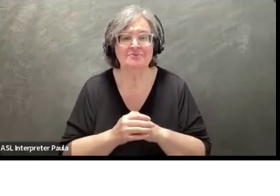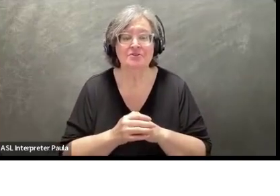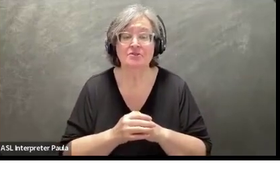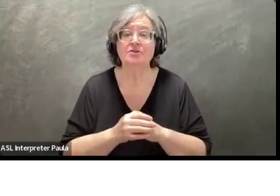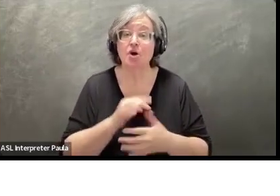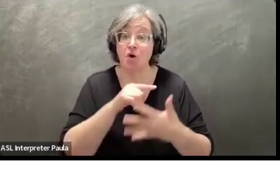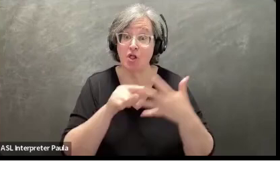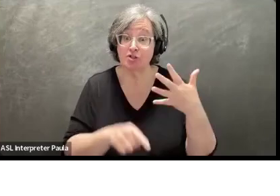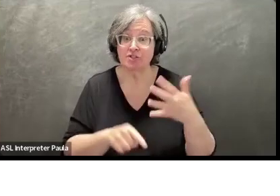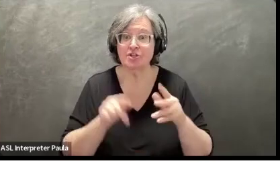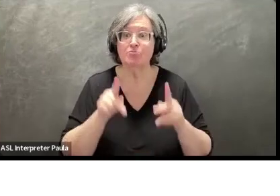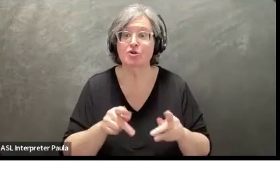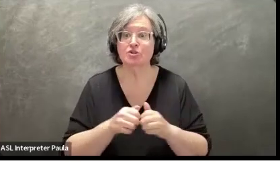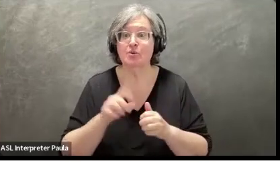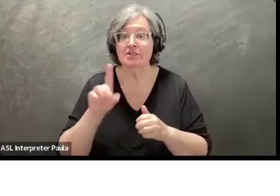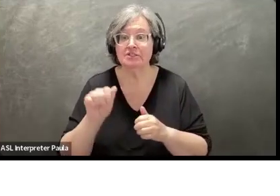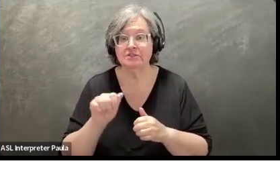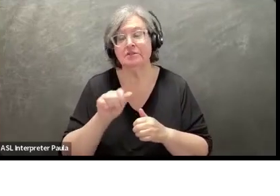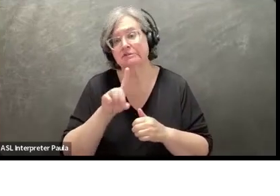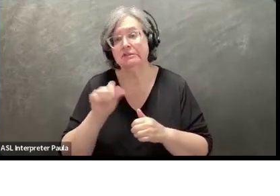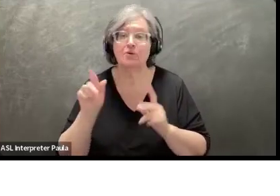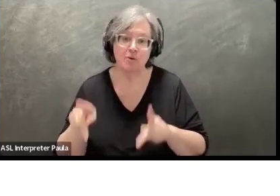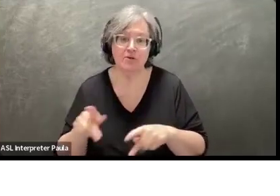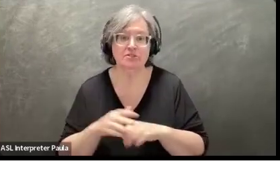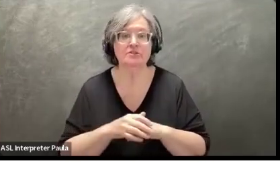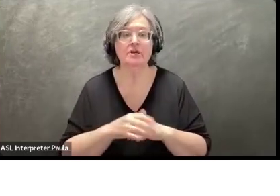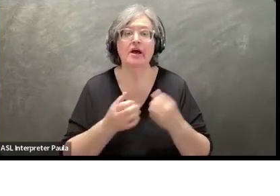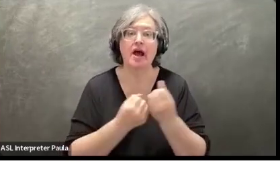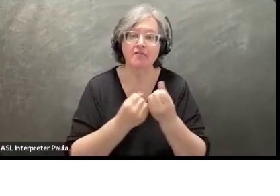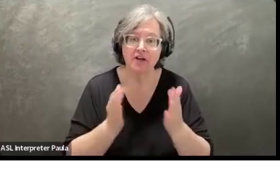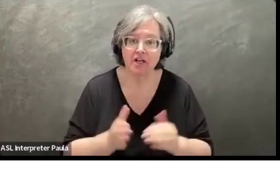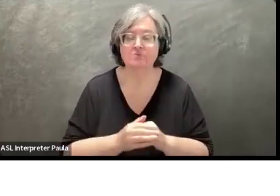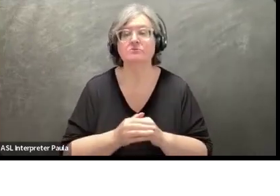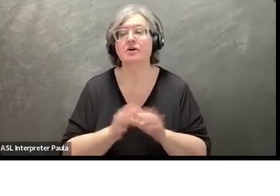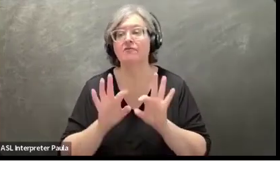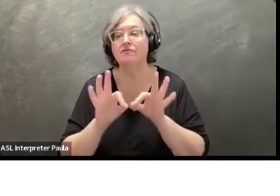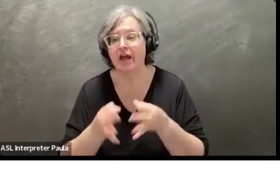disability or disabled person advocate, family member or loved